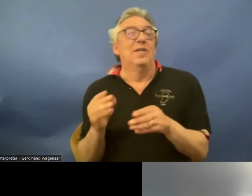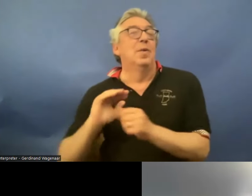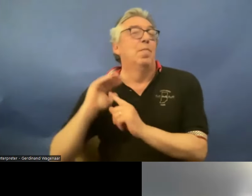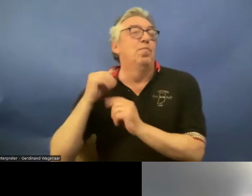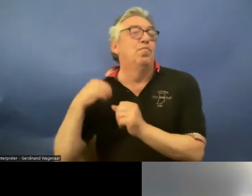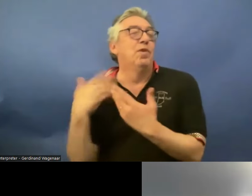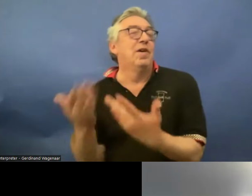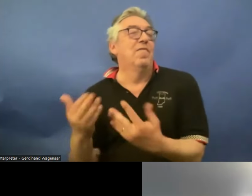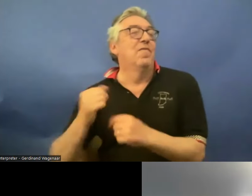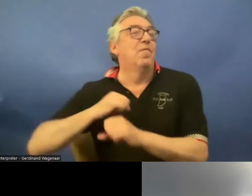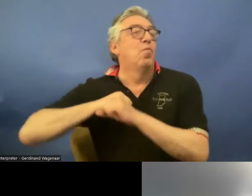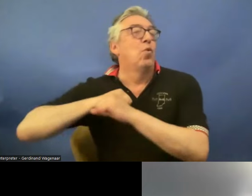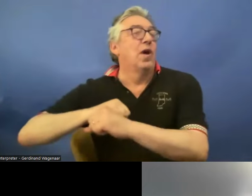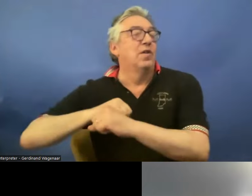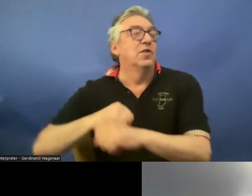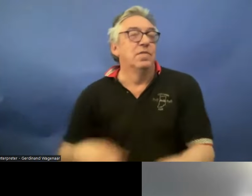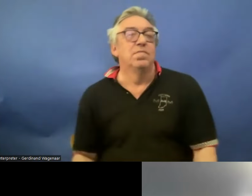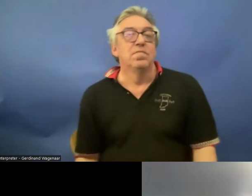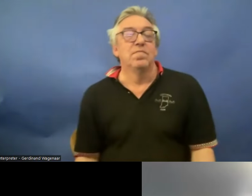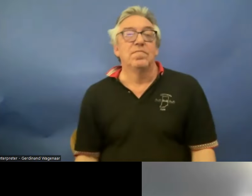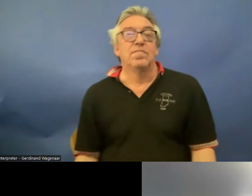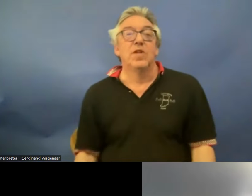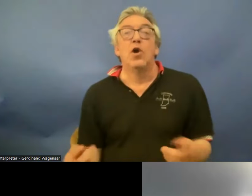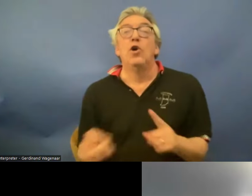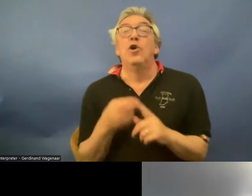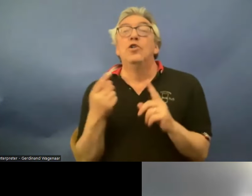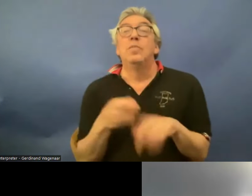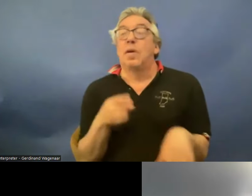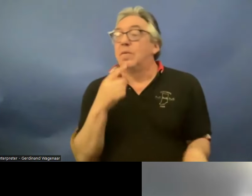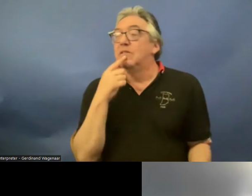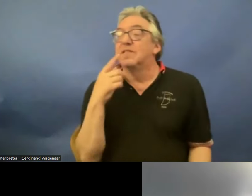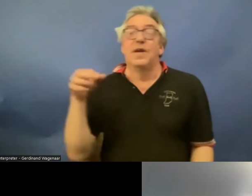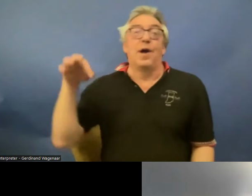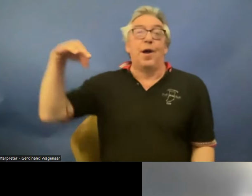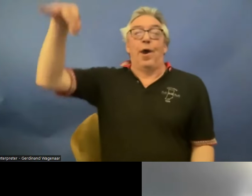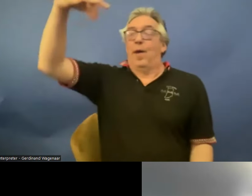CT)